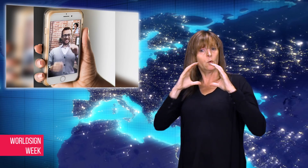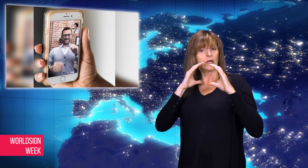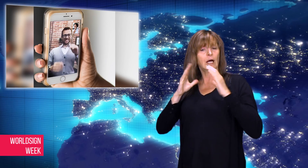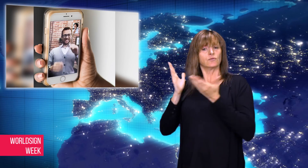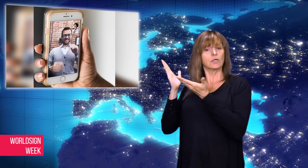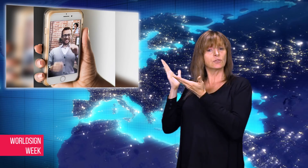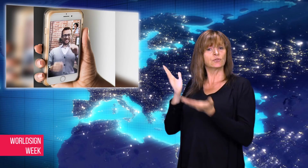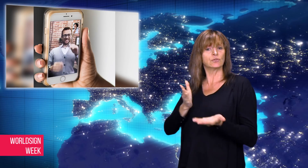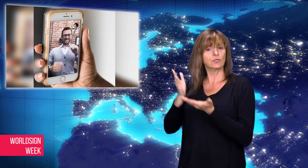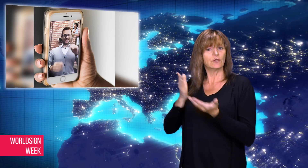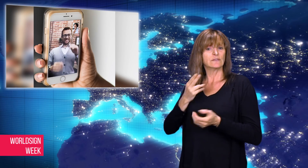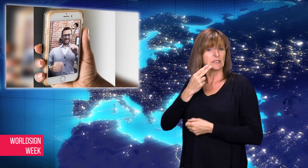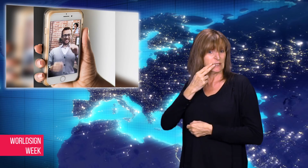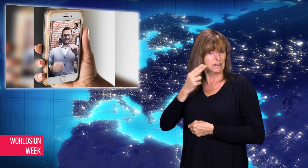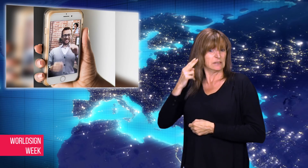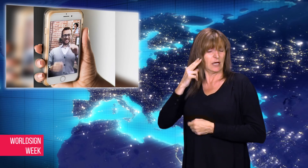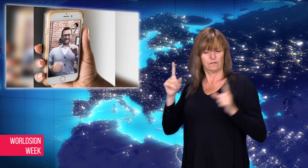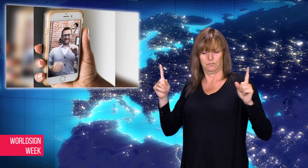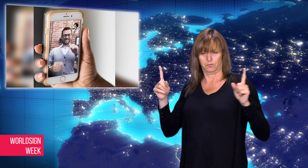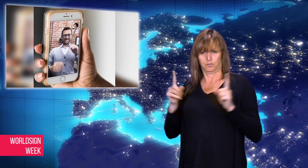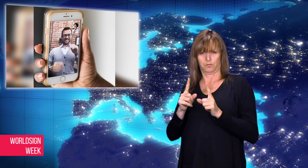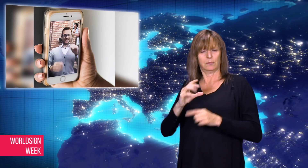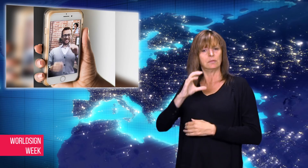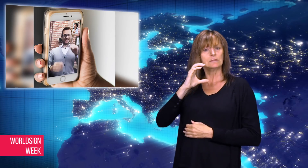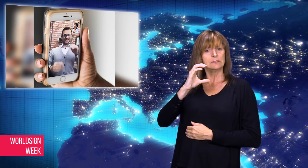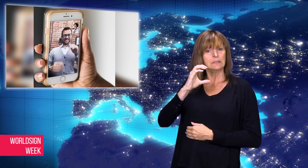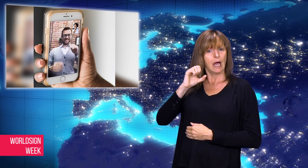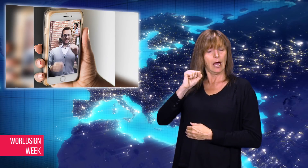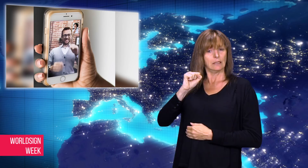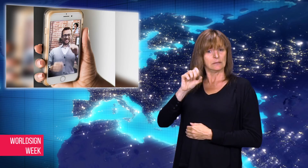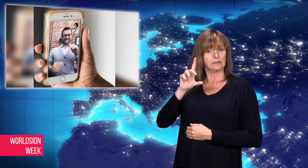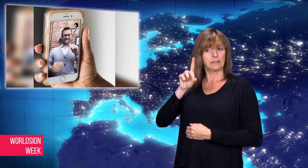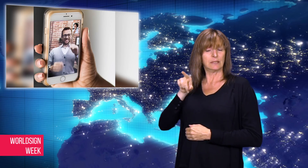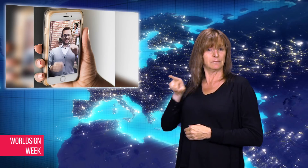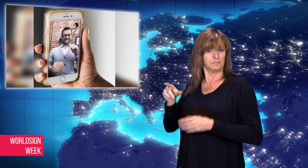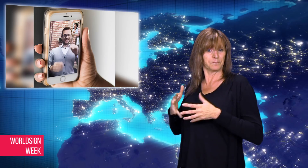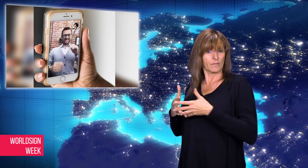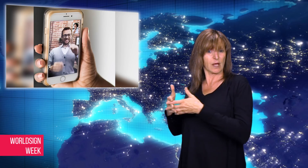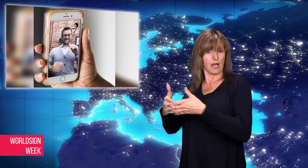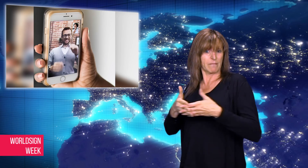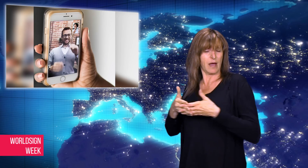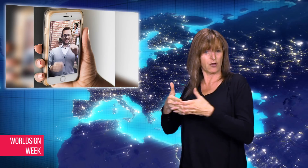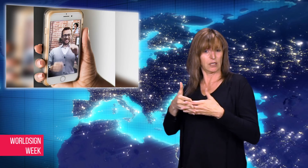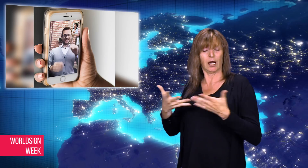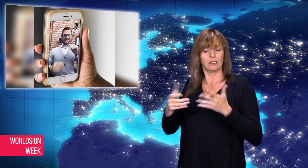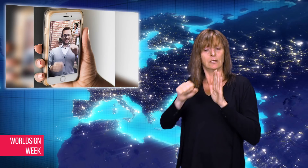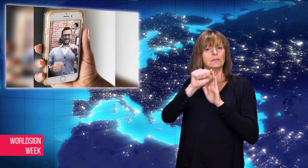created "ConnectDirect", a service